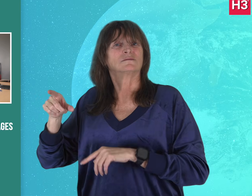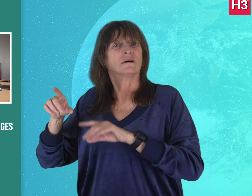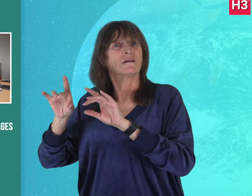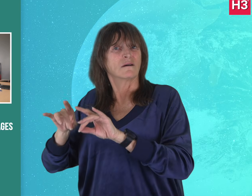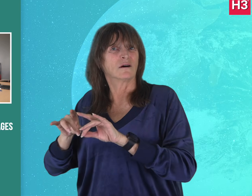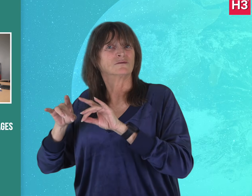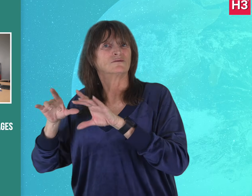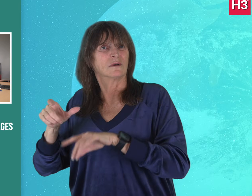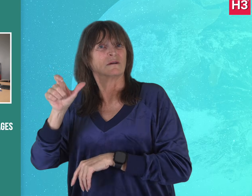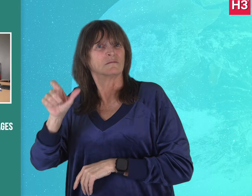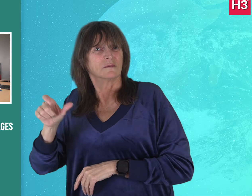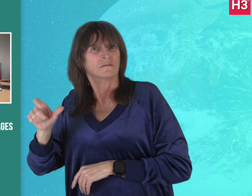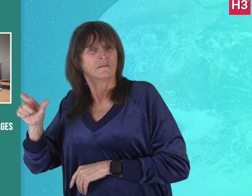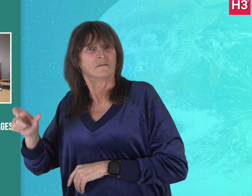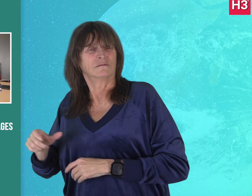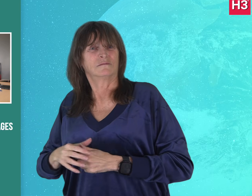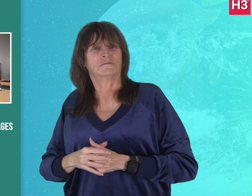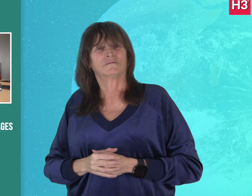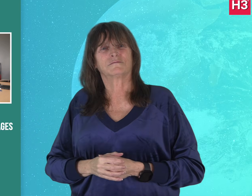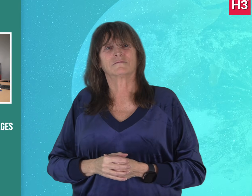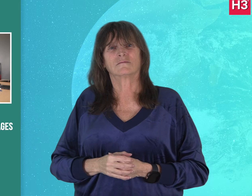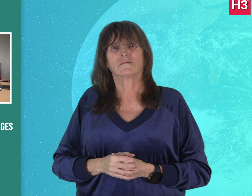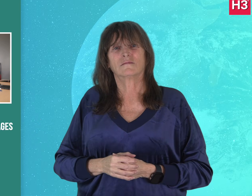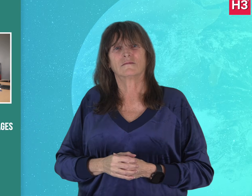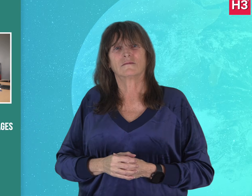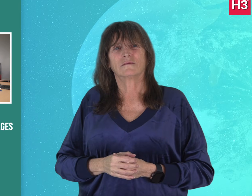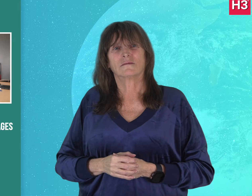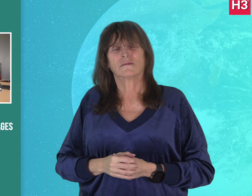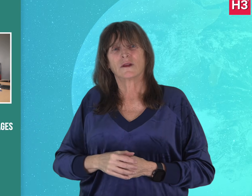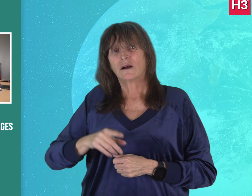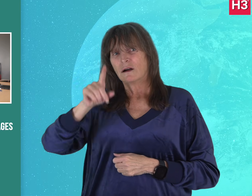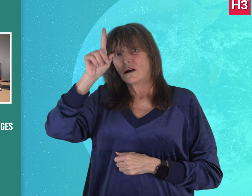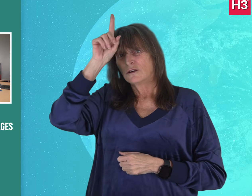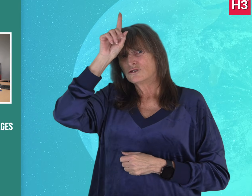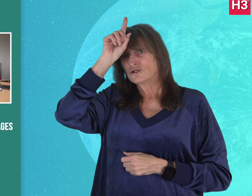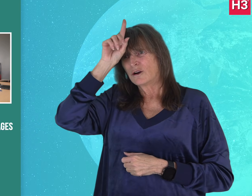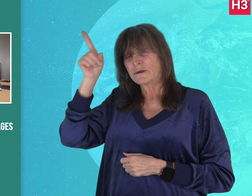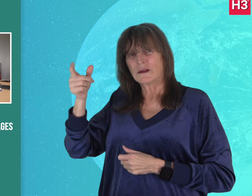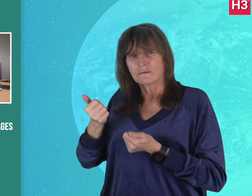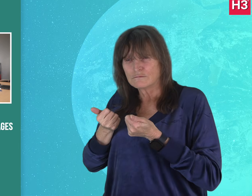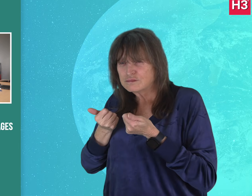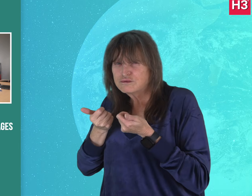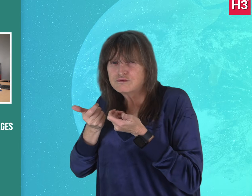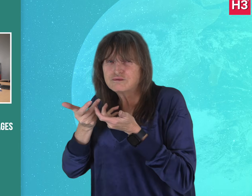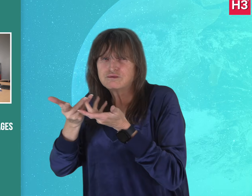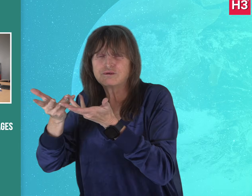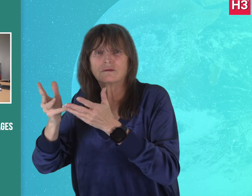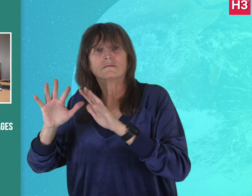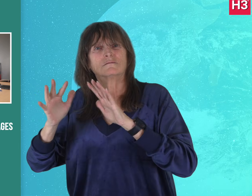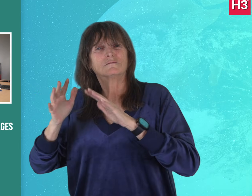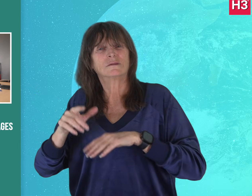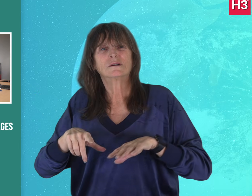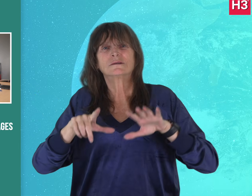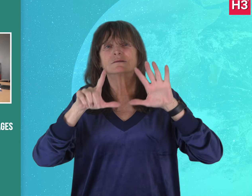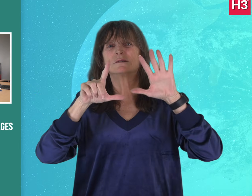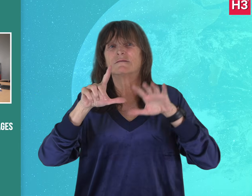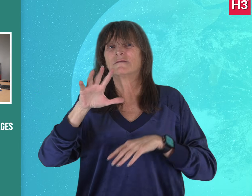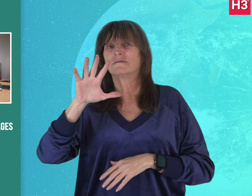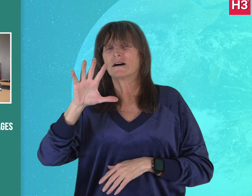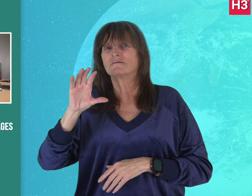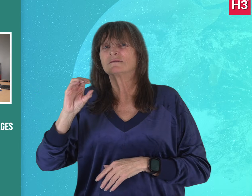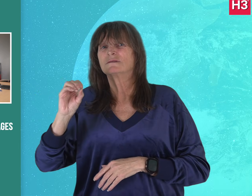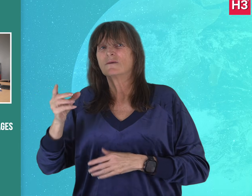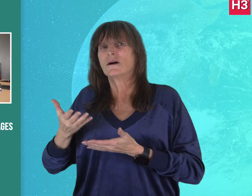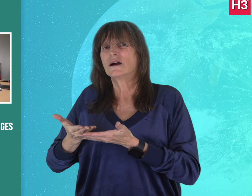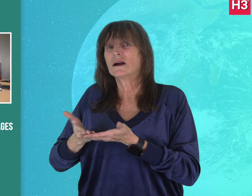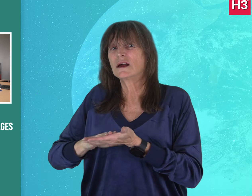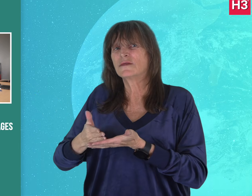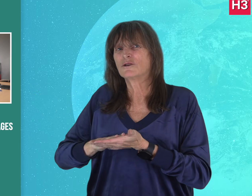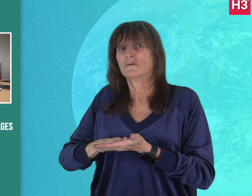Germany counts only 750 interpreters for about 200,000 Deaf people.